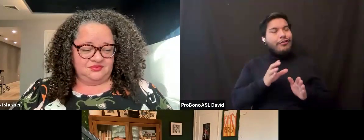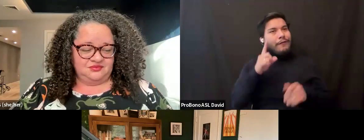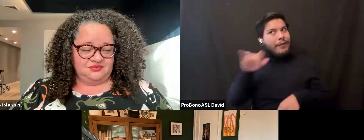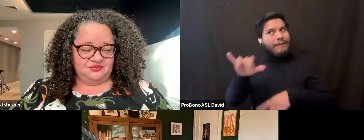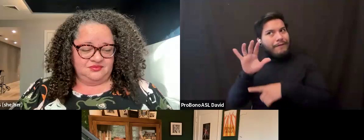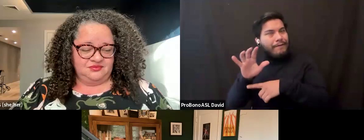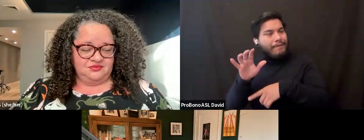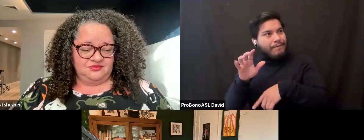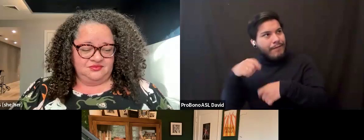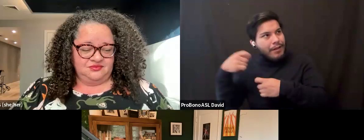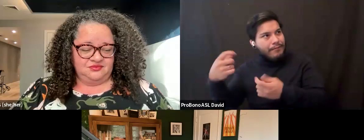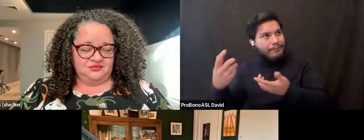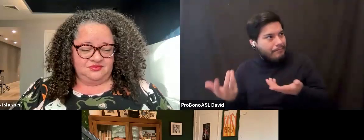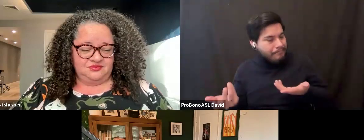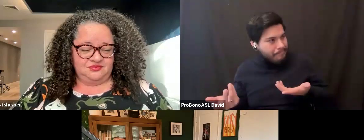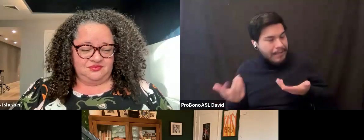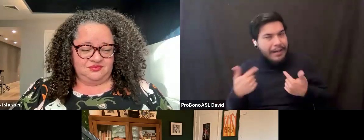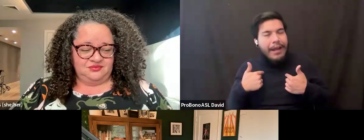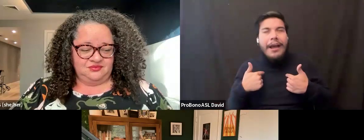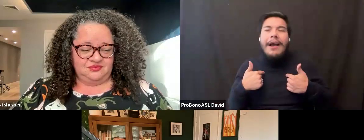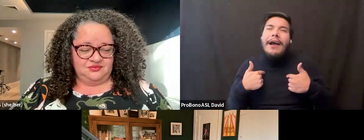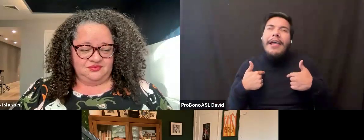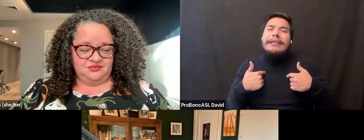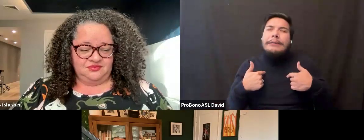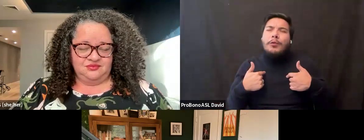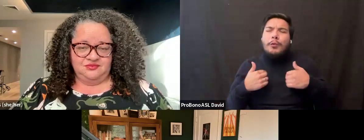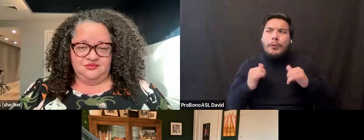I had one of those moments where I was like, boy,